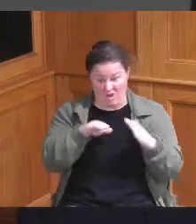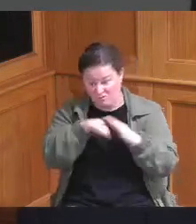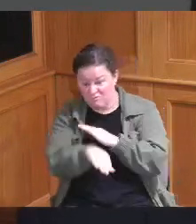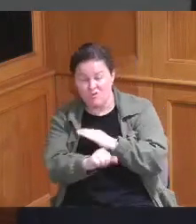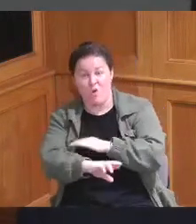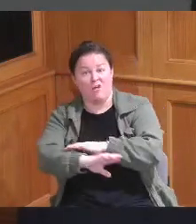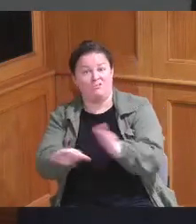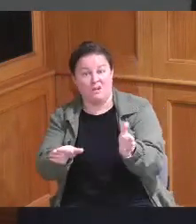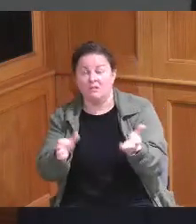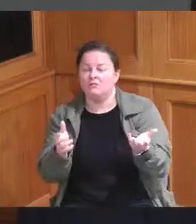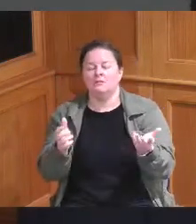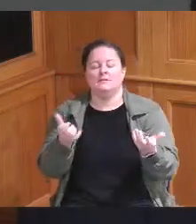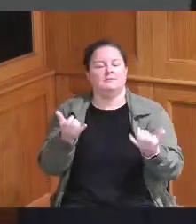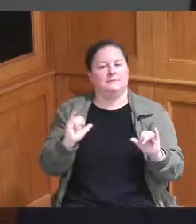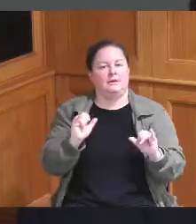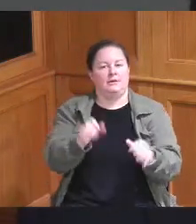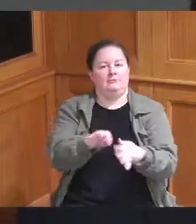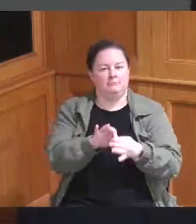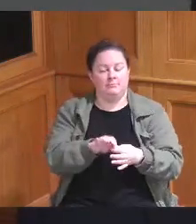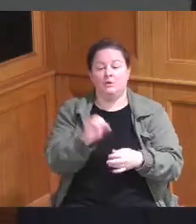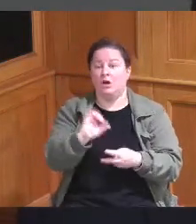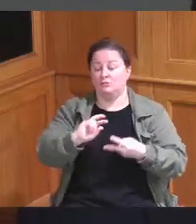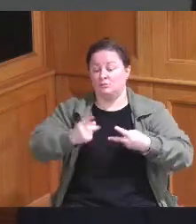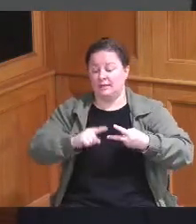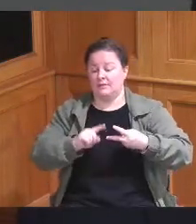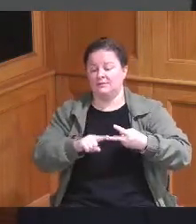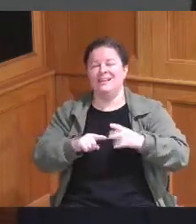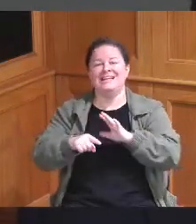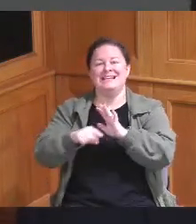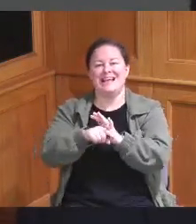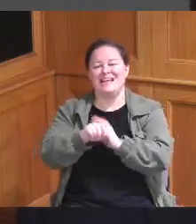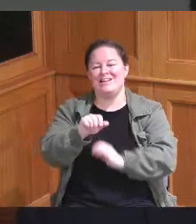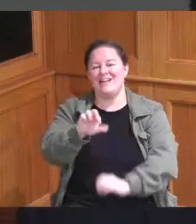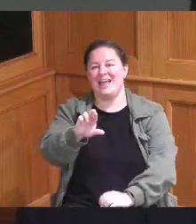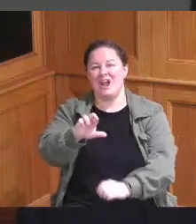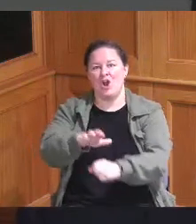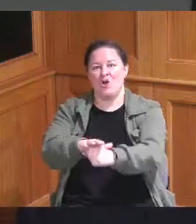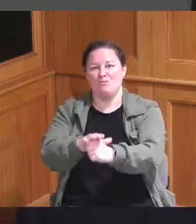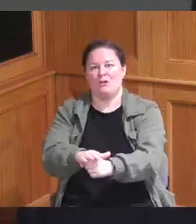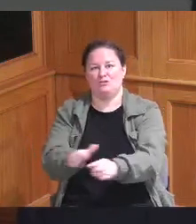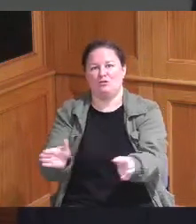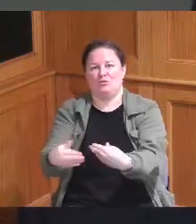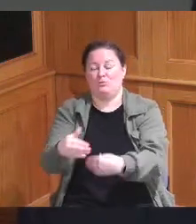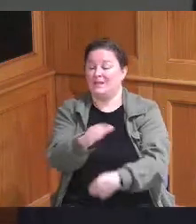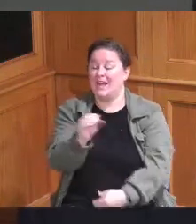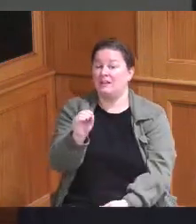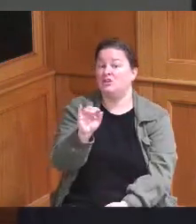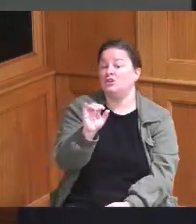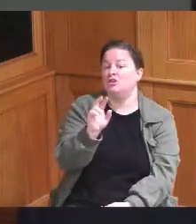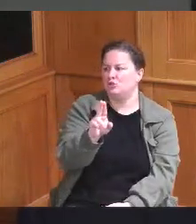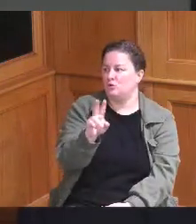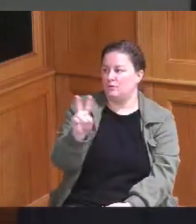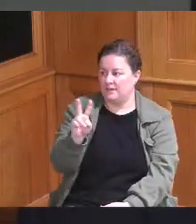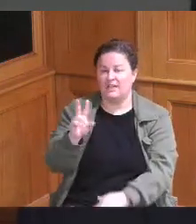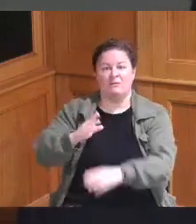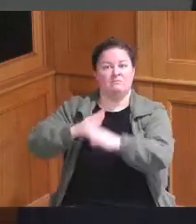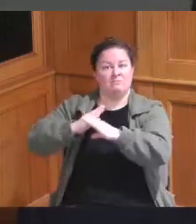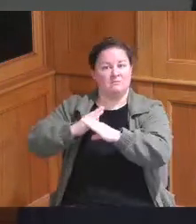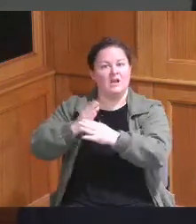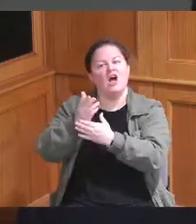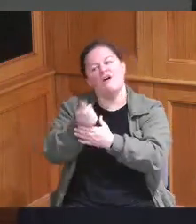negative air pressure rooms and UV disinfection at a few Mercy Hospital facilities so again